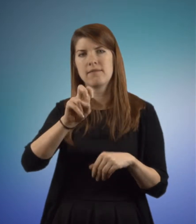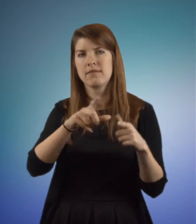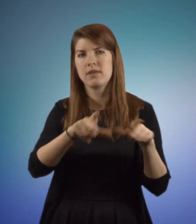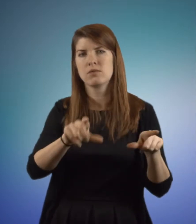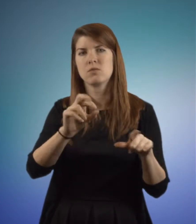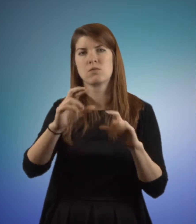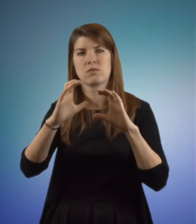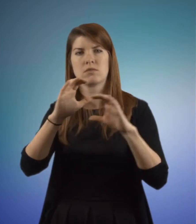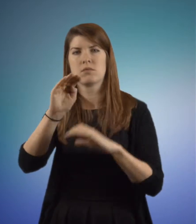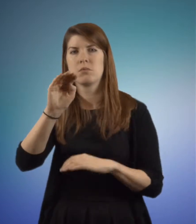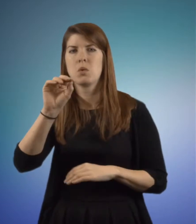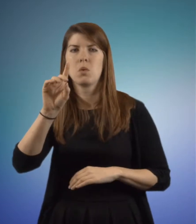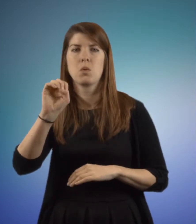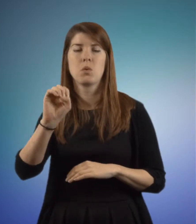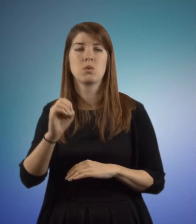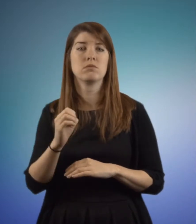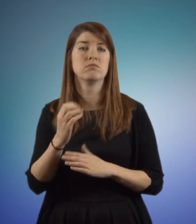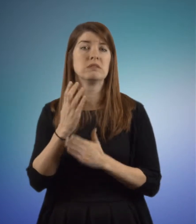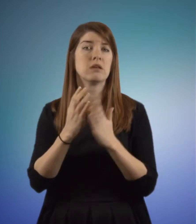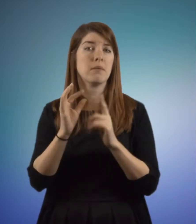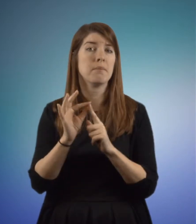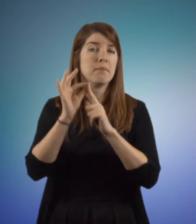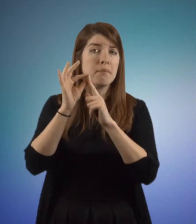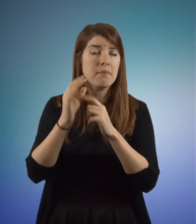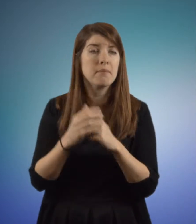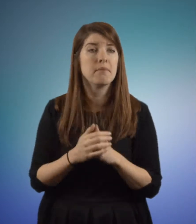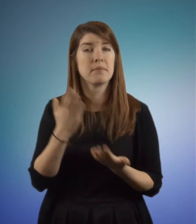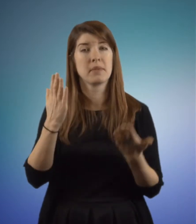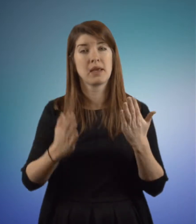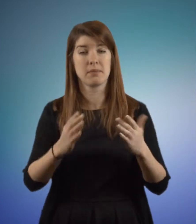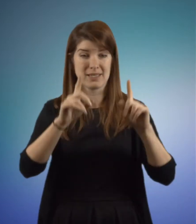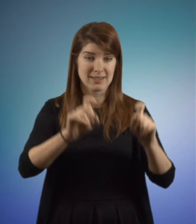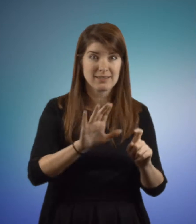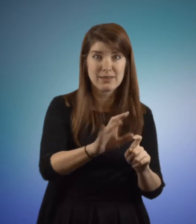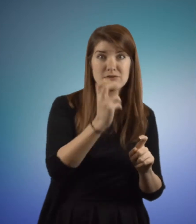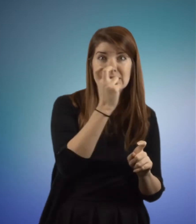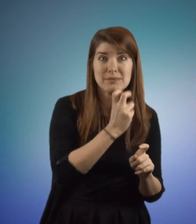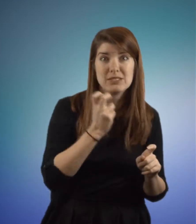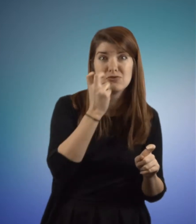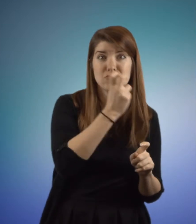Exceptions might be, if you're specifically testing the speech of a child, then obviously,